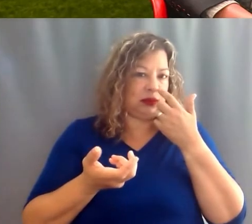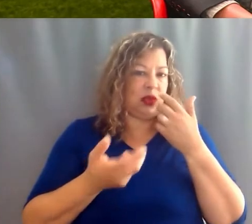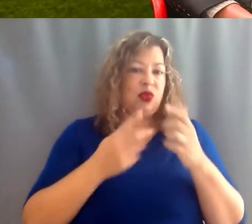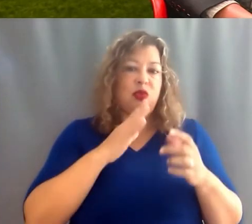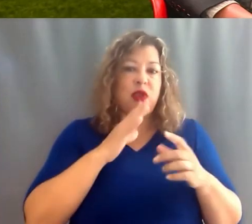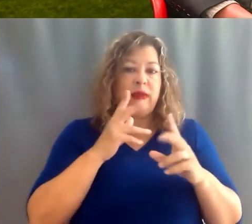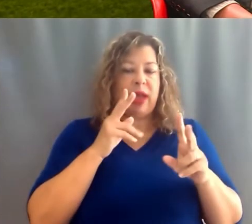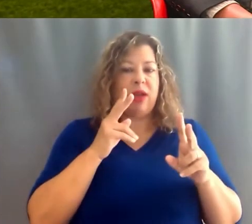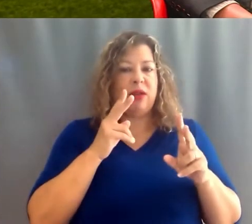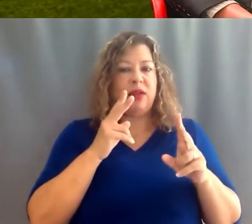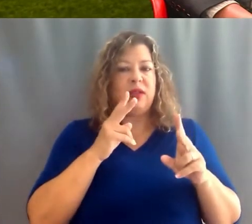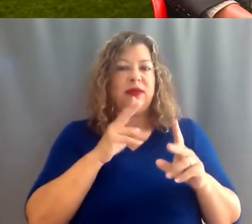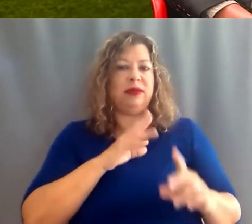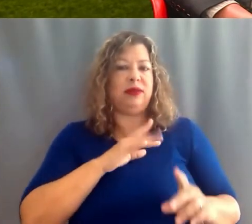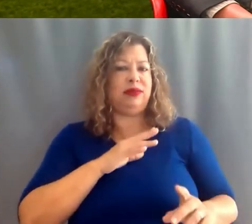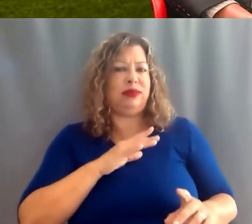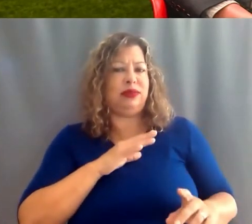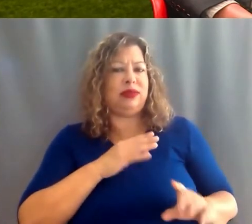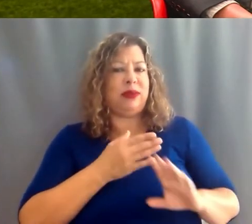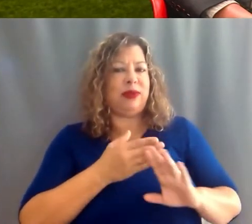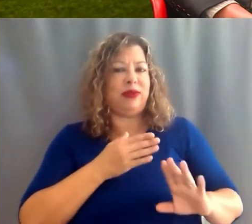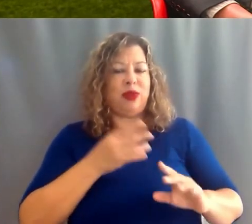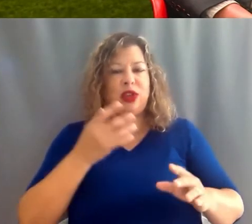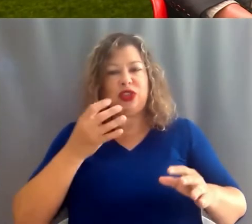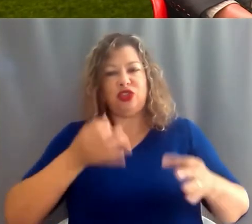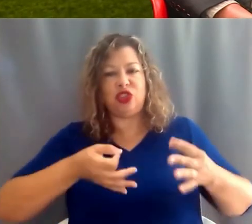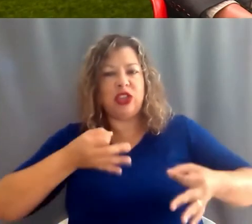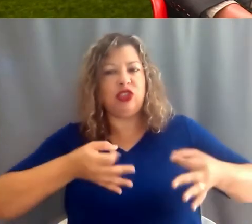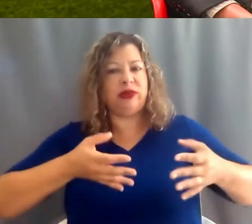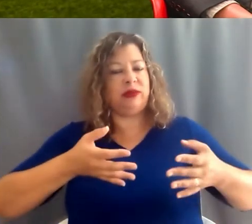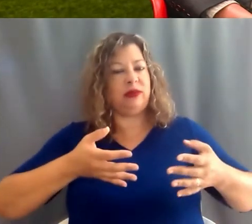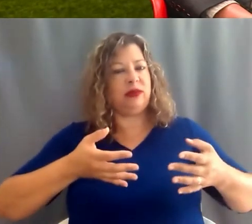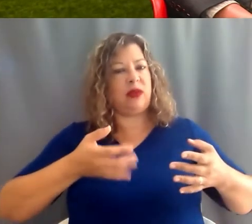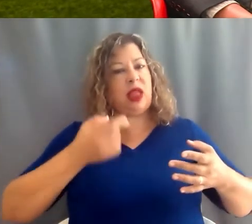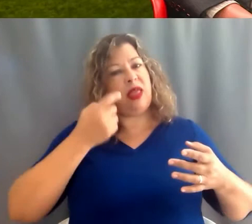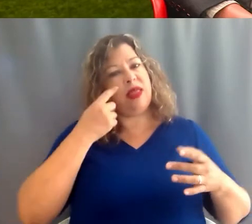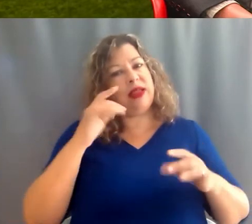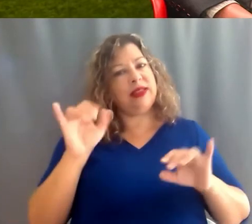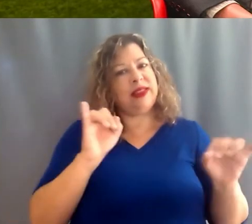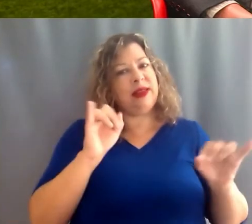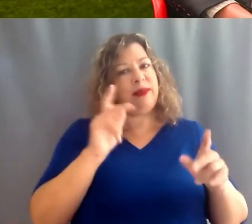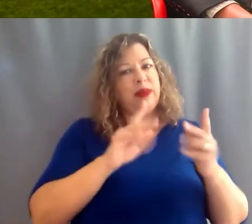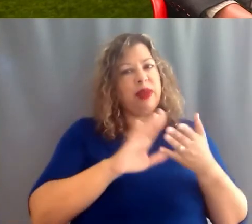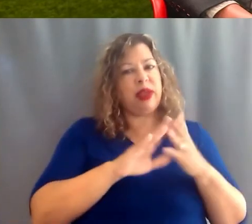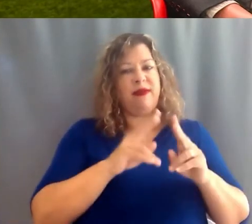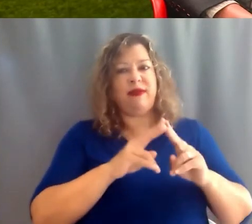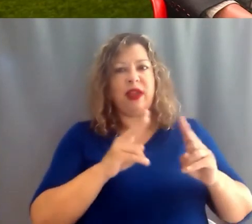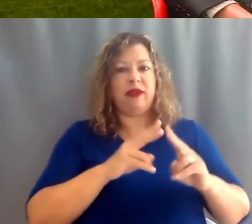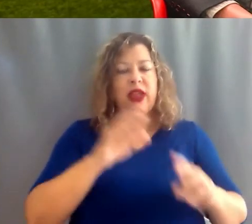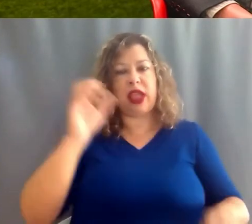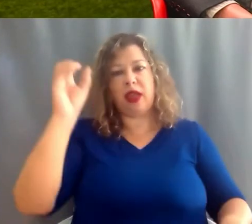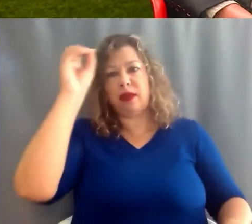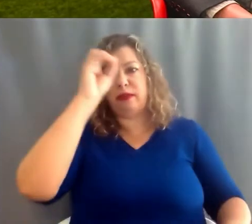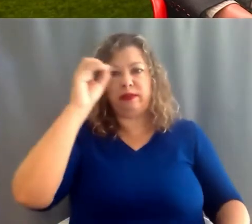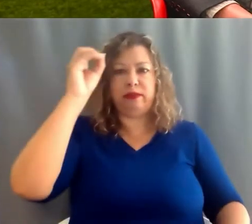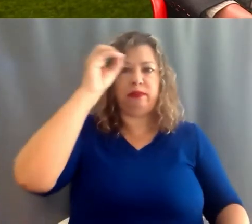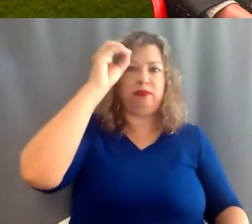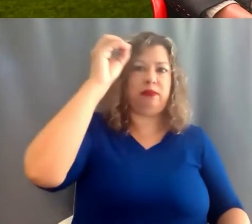before you judge. I think it's a way to become informed before you become so opinionated. It's a lot of questions about.